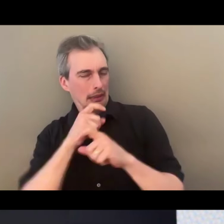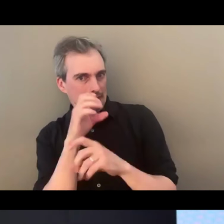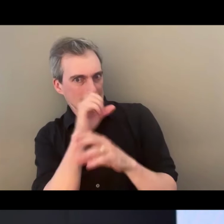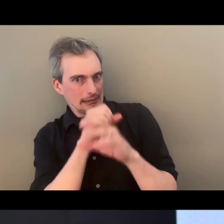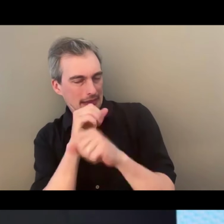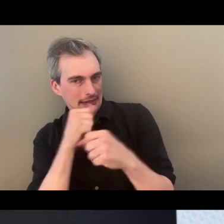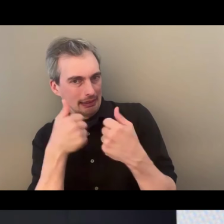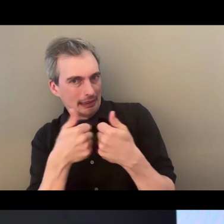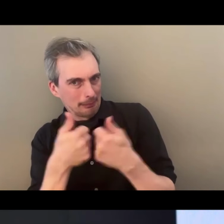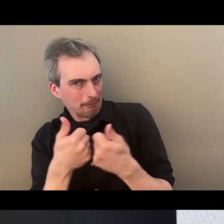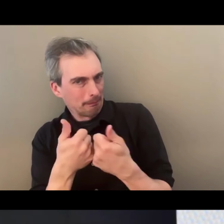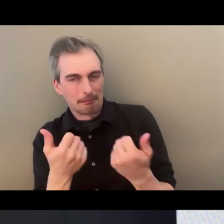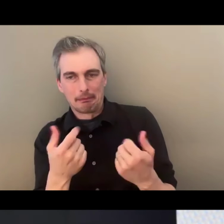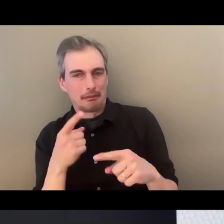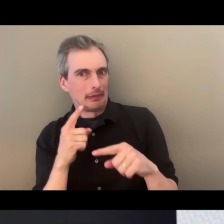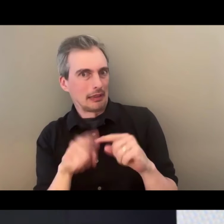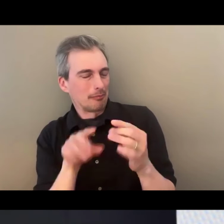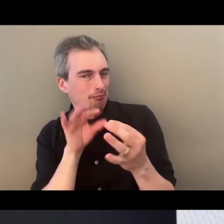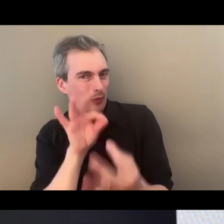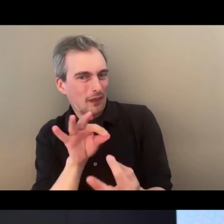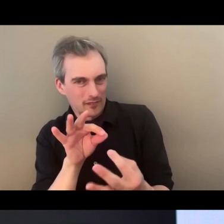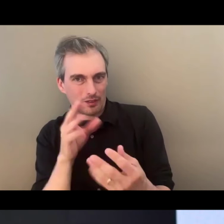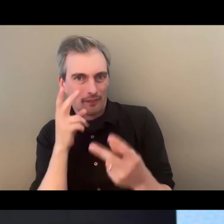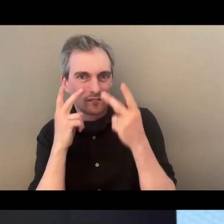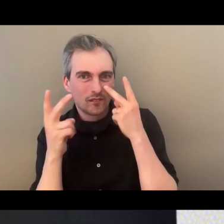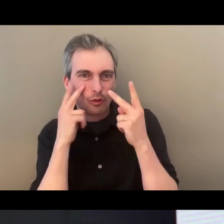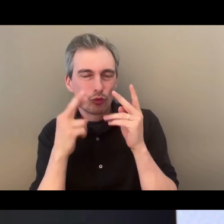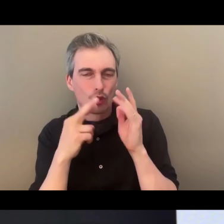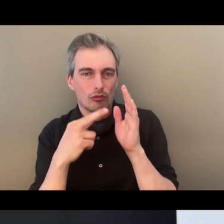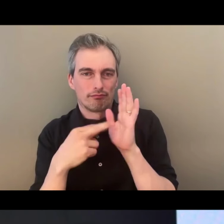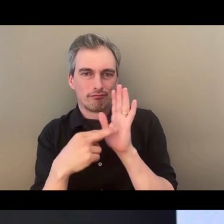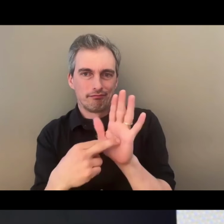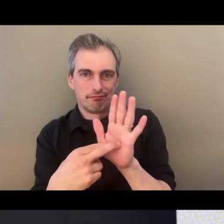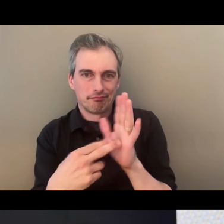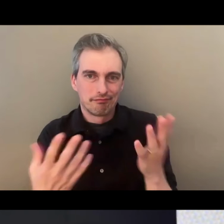At the last resort, participants turn to their hearing friends.